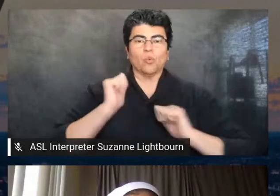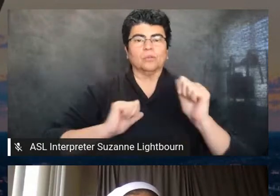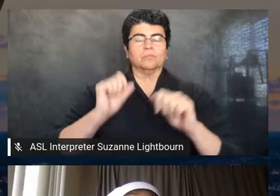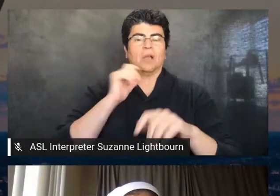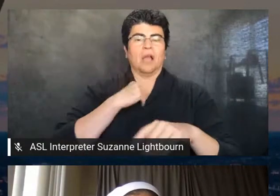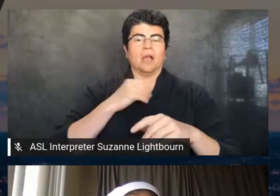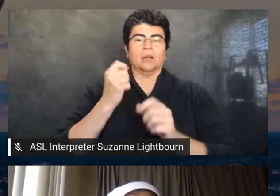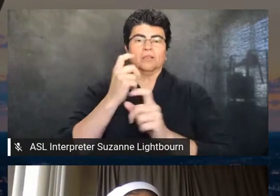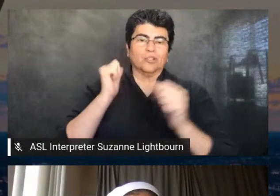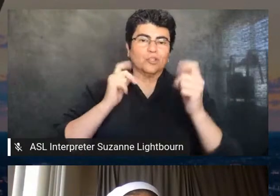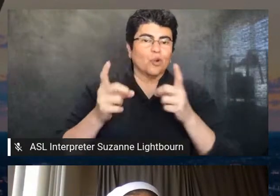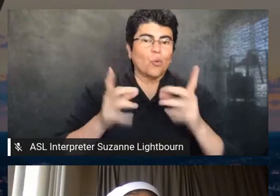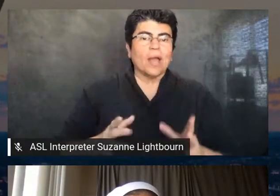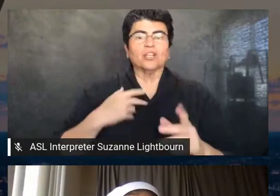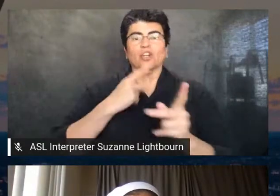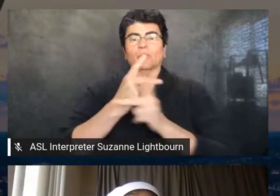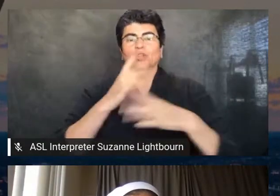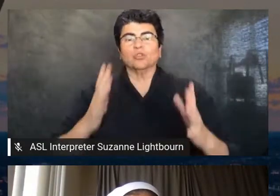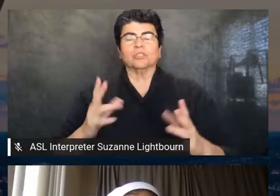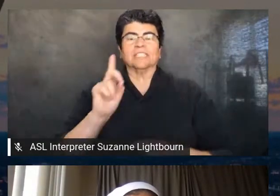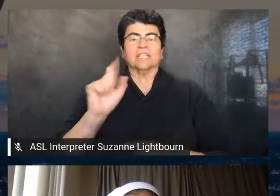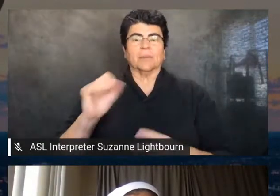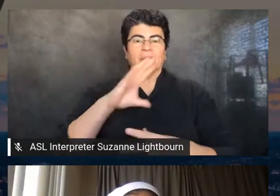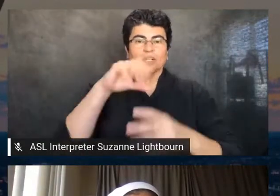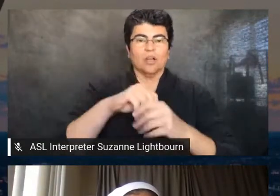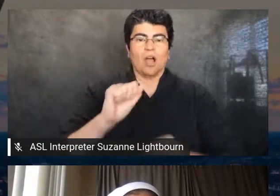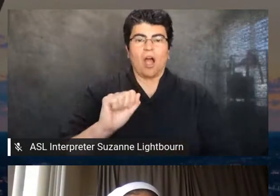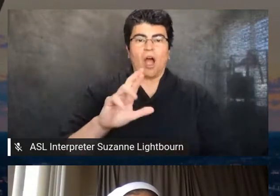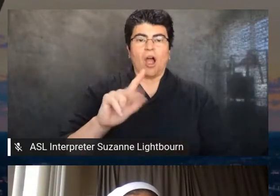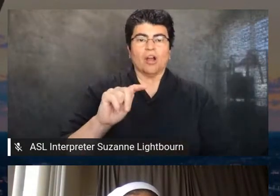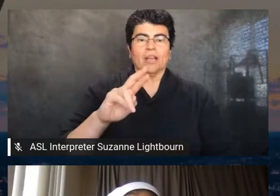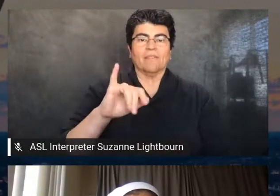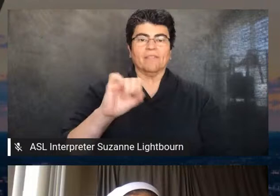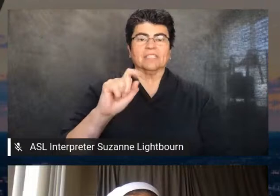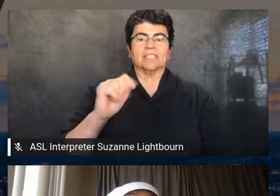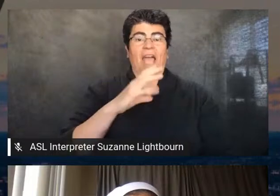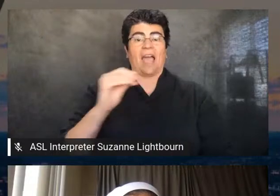producer, disability inclusion artivist and artist educator.